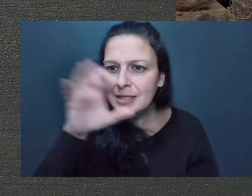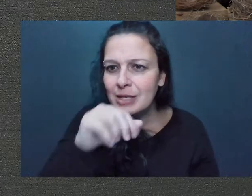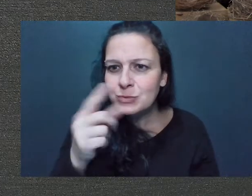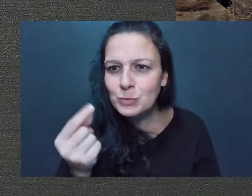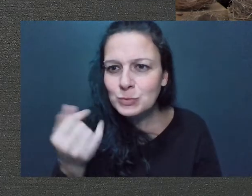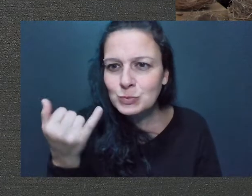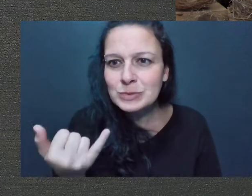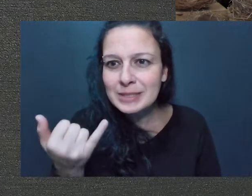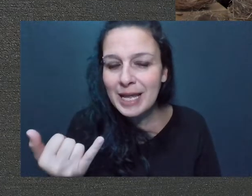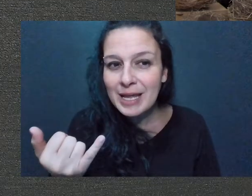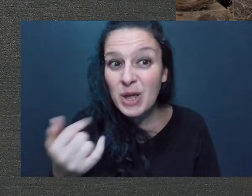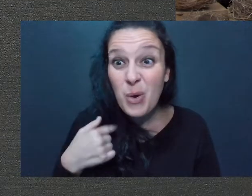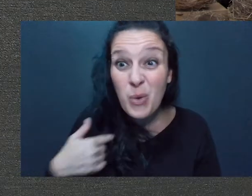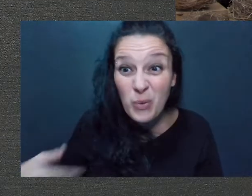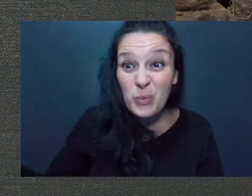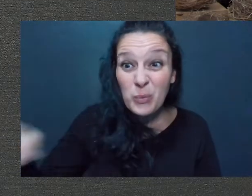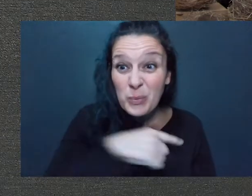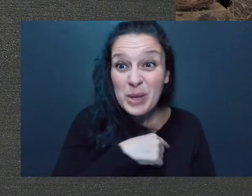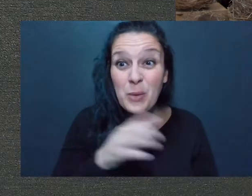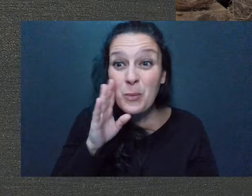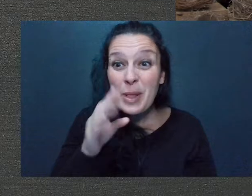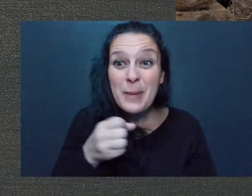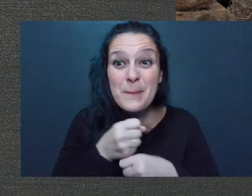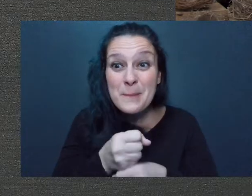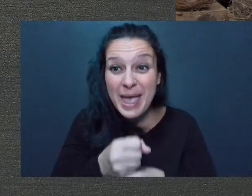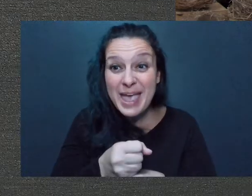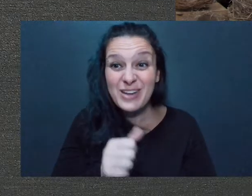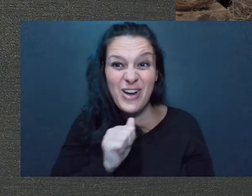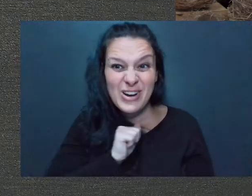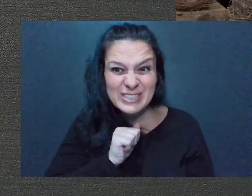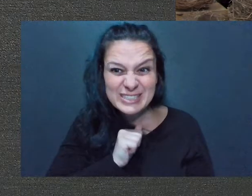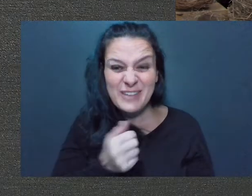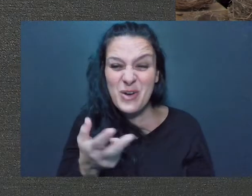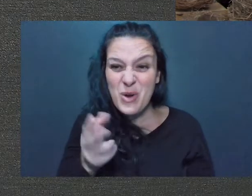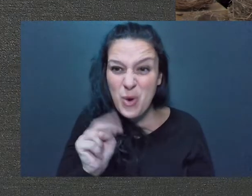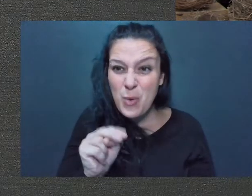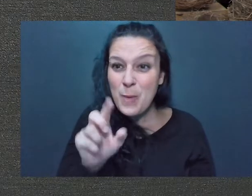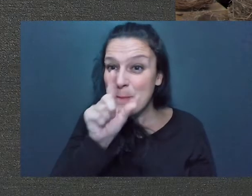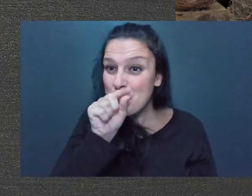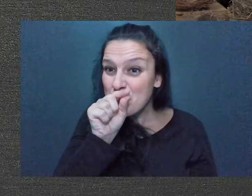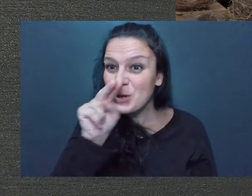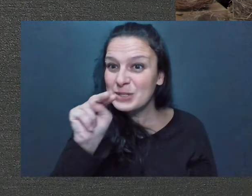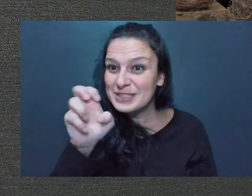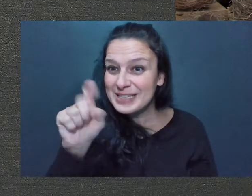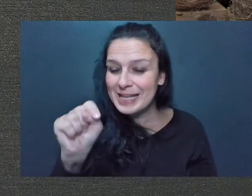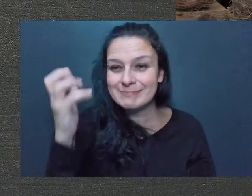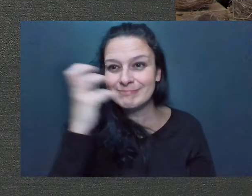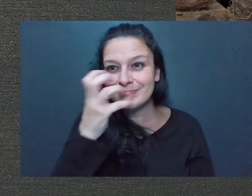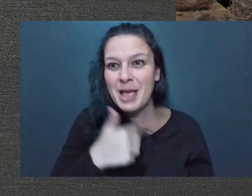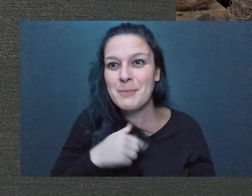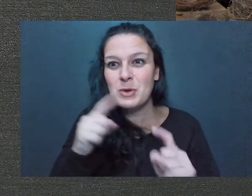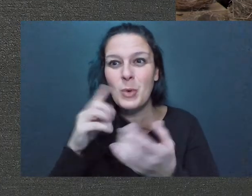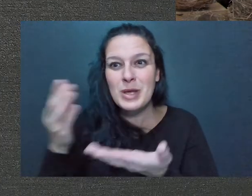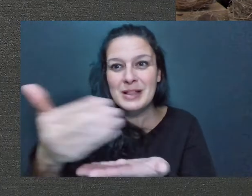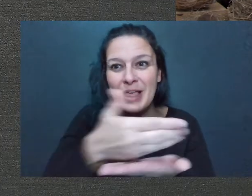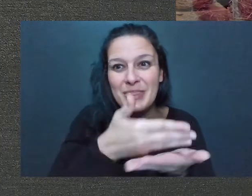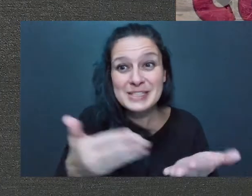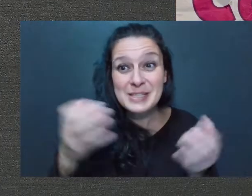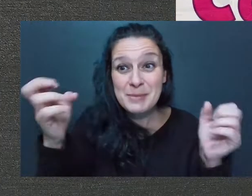and guess what we're going to do today? We are going to make our own birds nest. I'm gonna go get my stuff and I'll be right back.